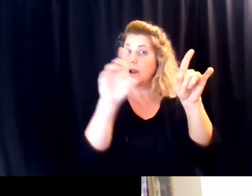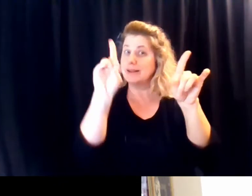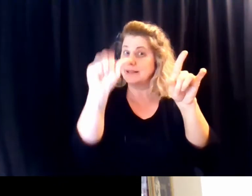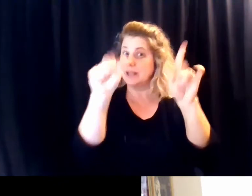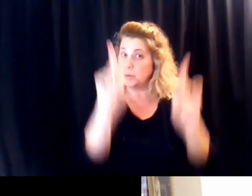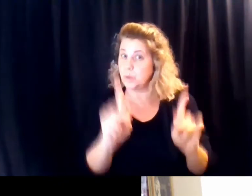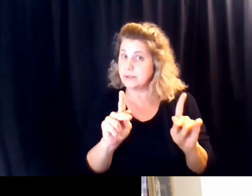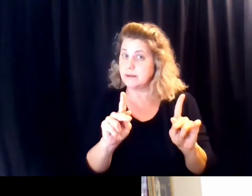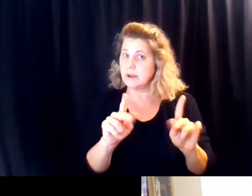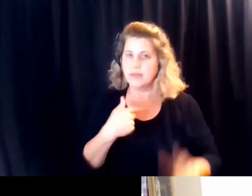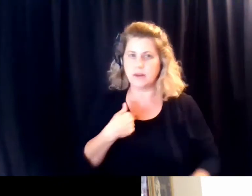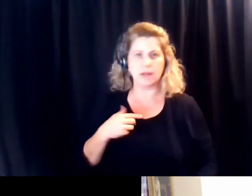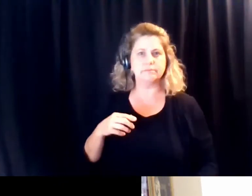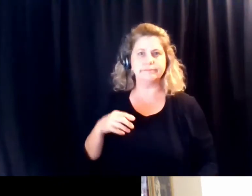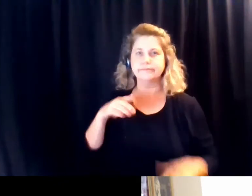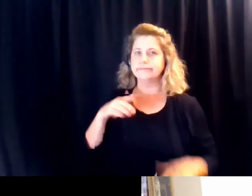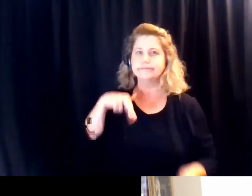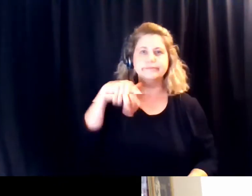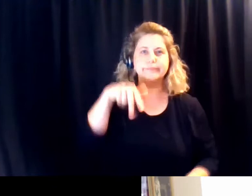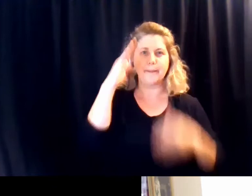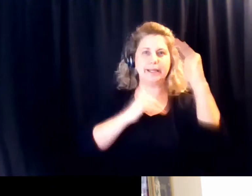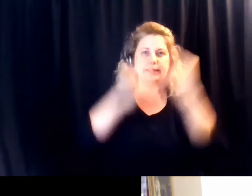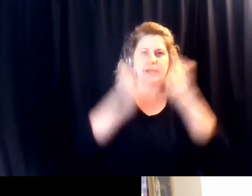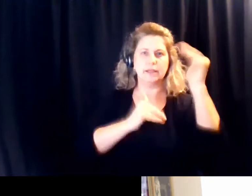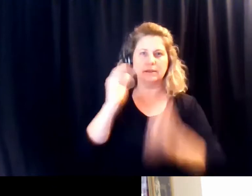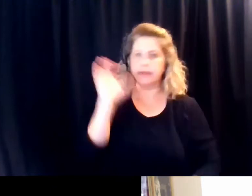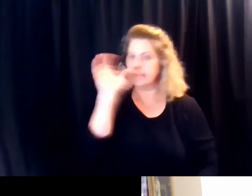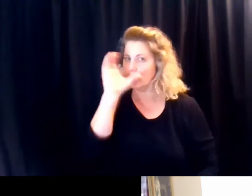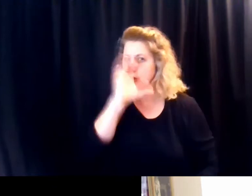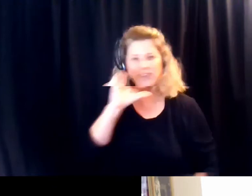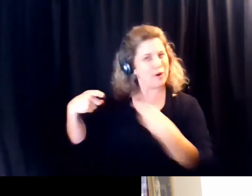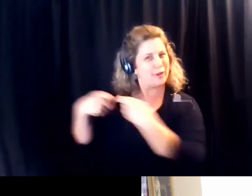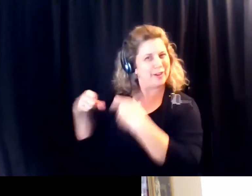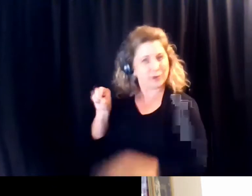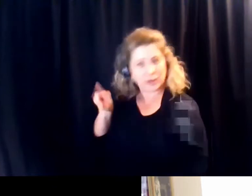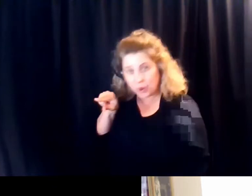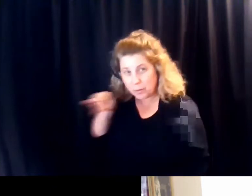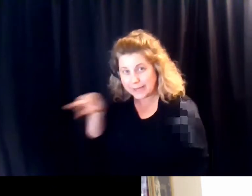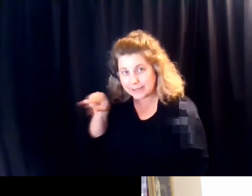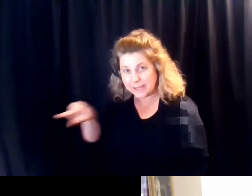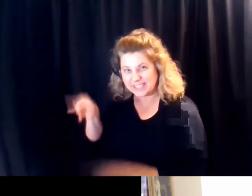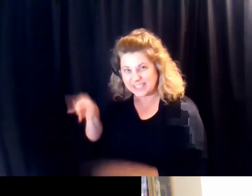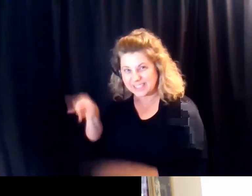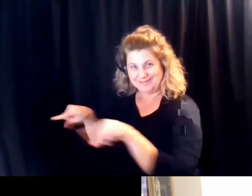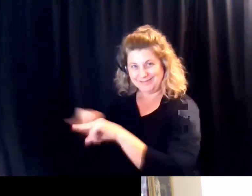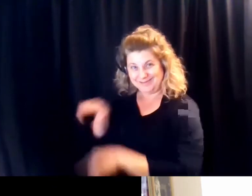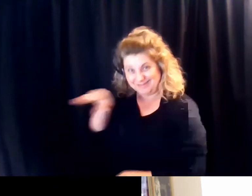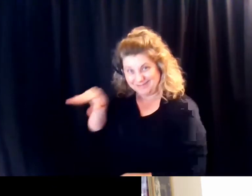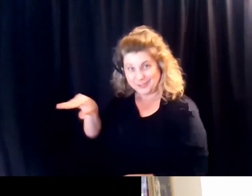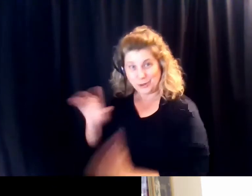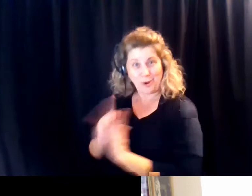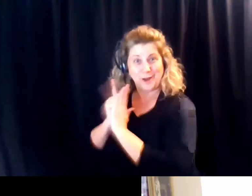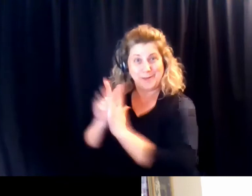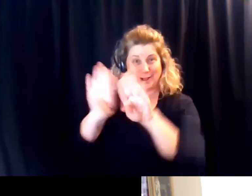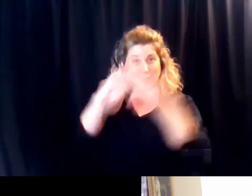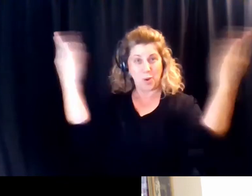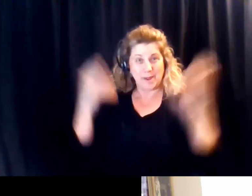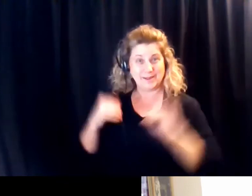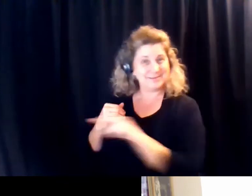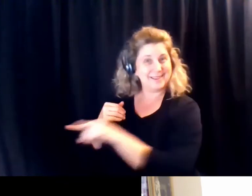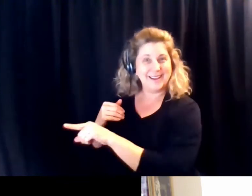Judith Heumann: On our country's when you have 70% of disabled people of working age, not being able to get jobs and now with co but I think we have to really